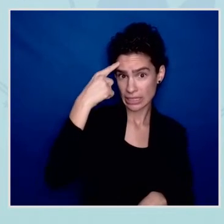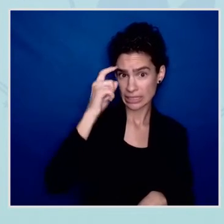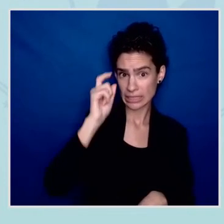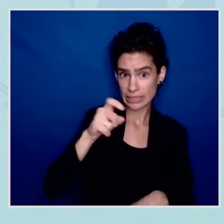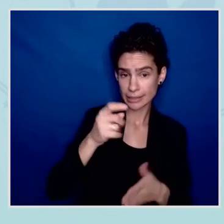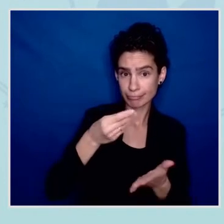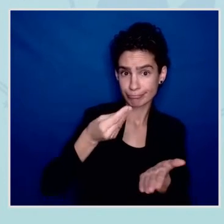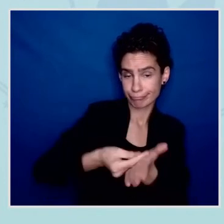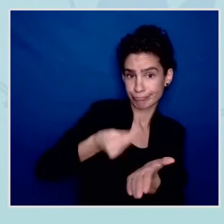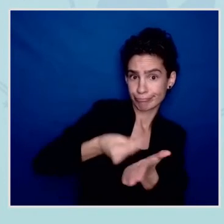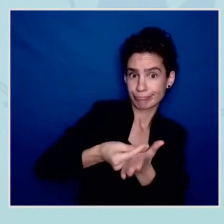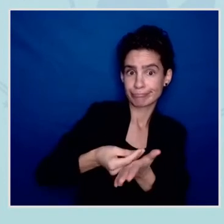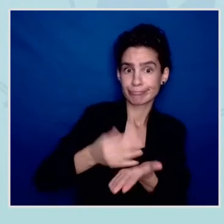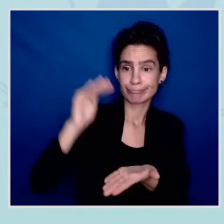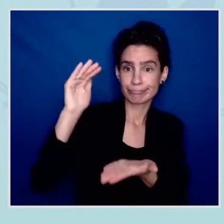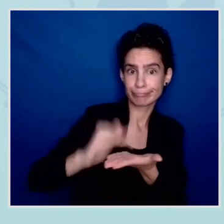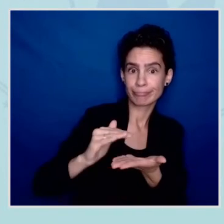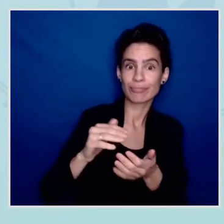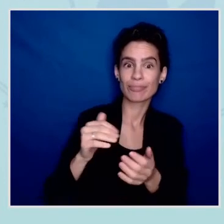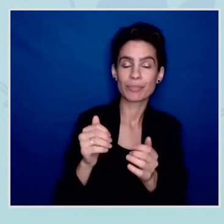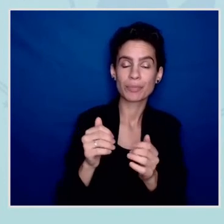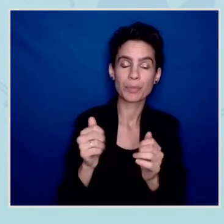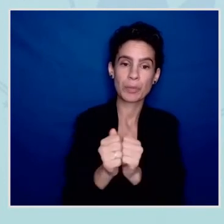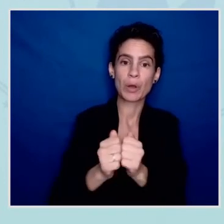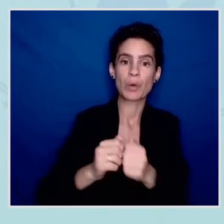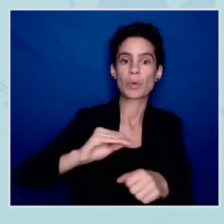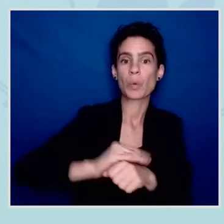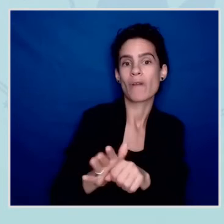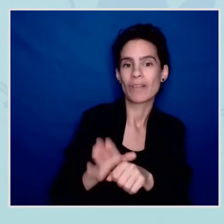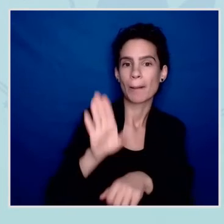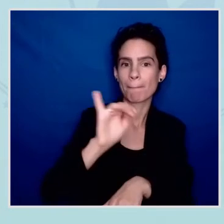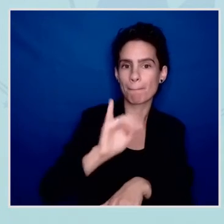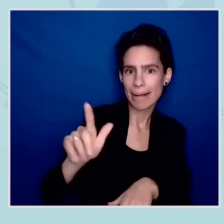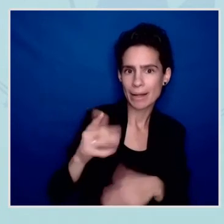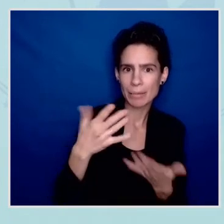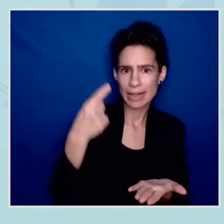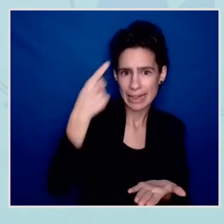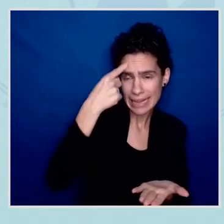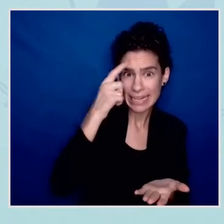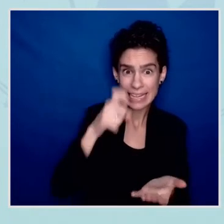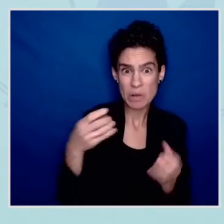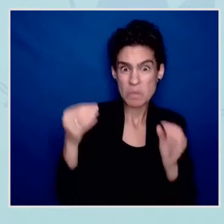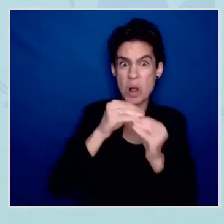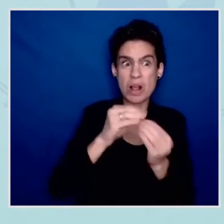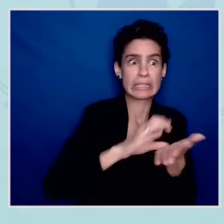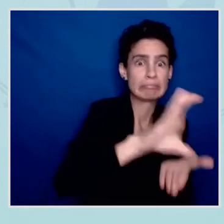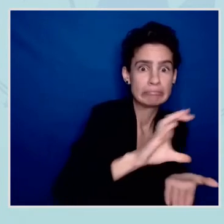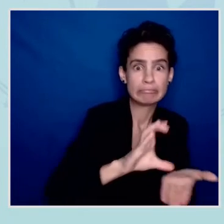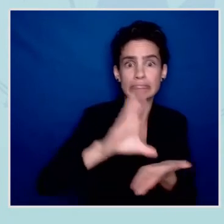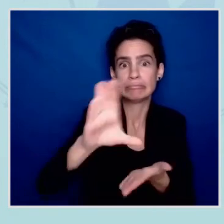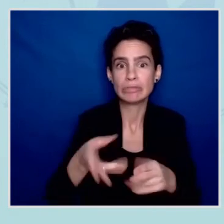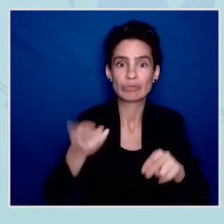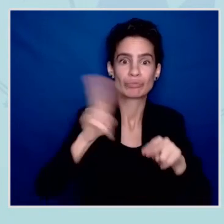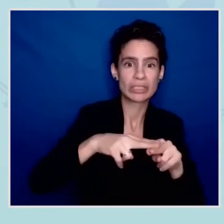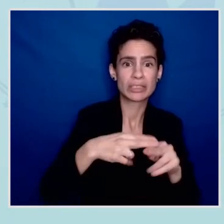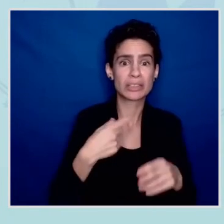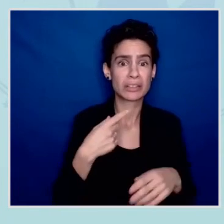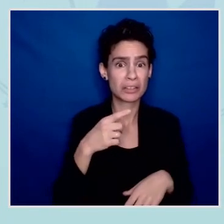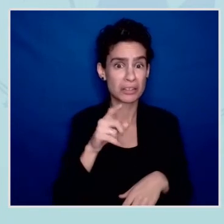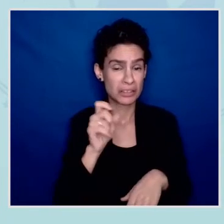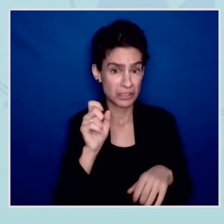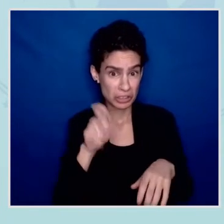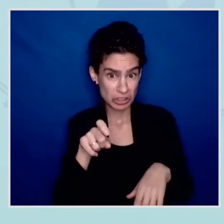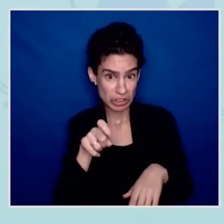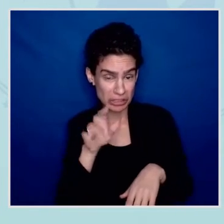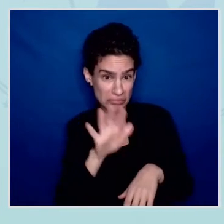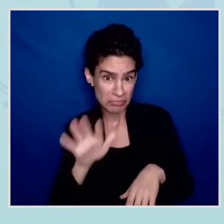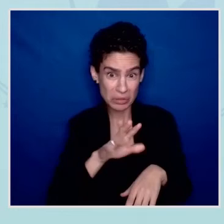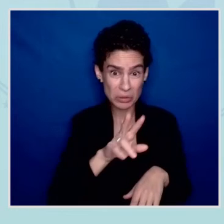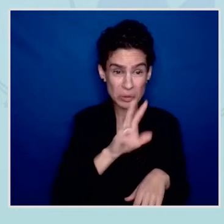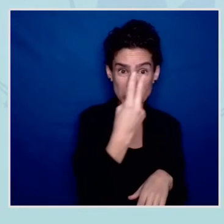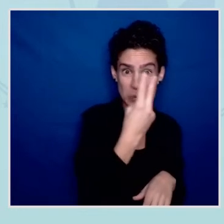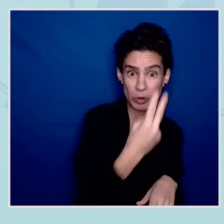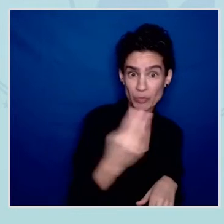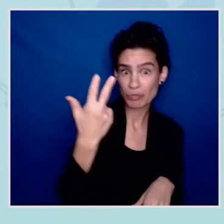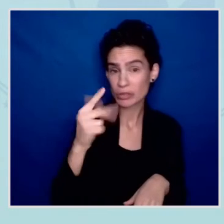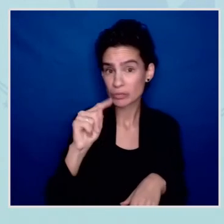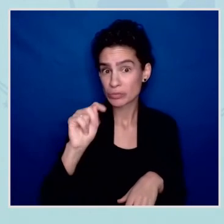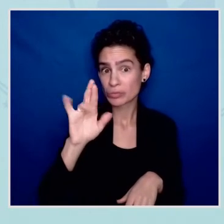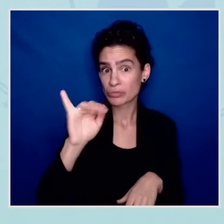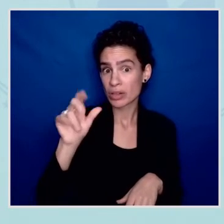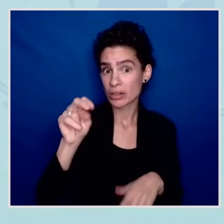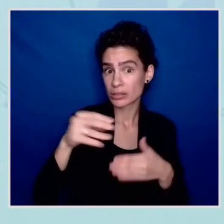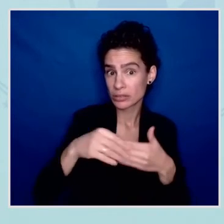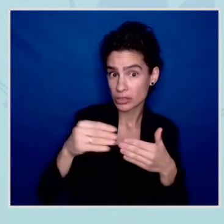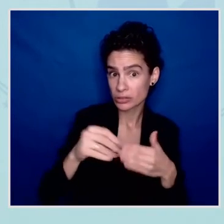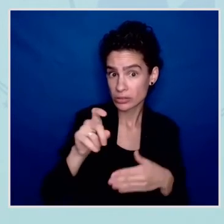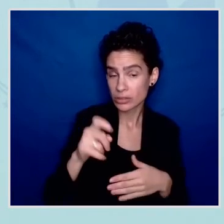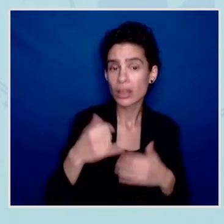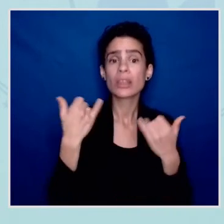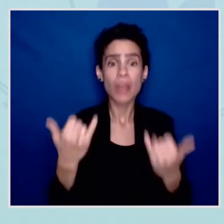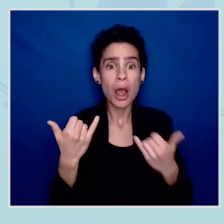REPORT THAT CAME OUT TODAY.